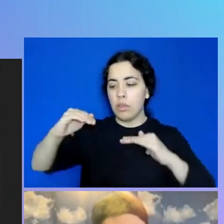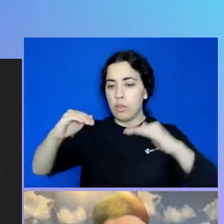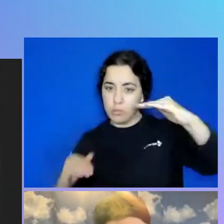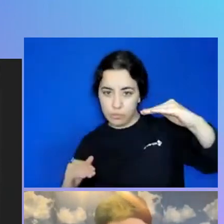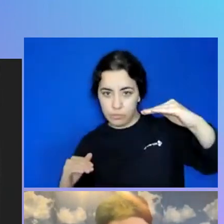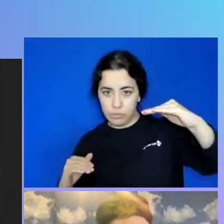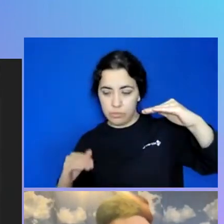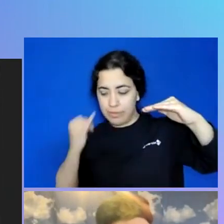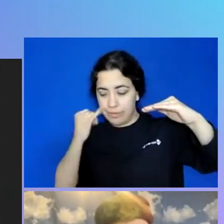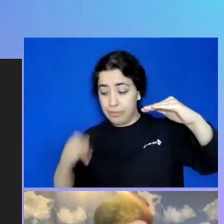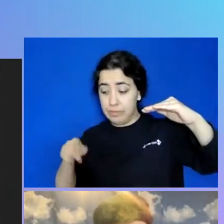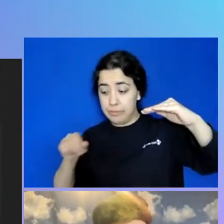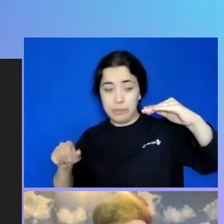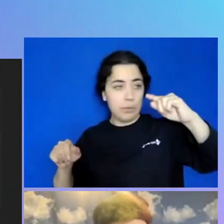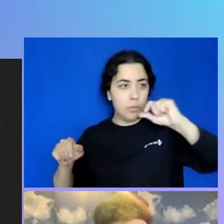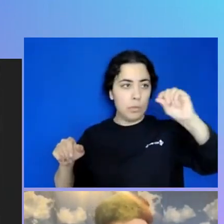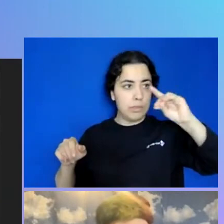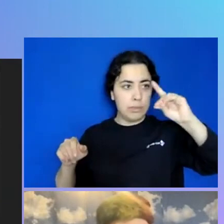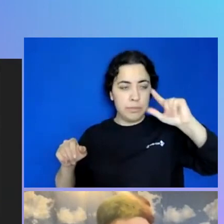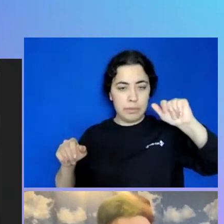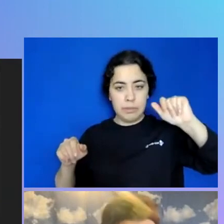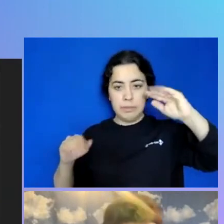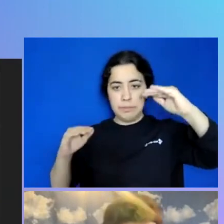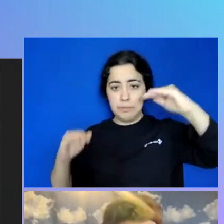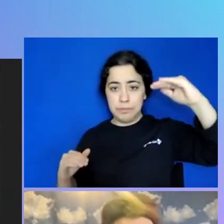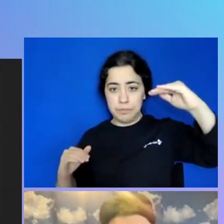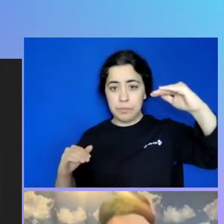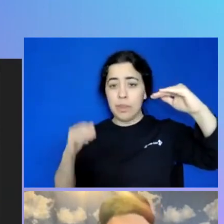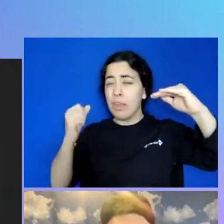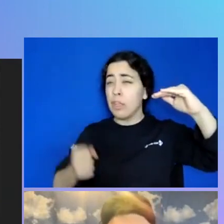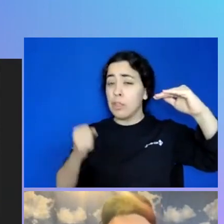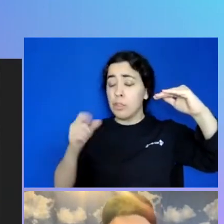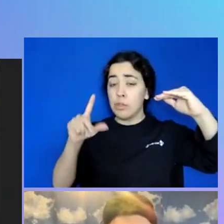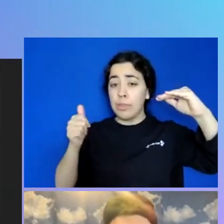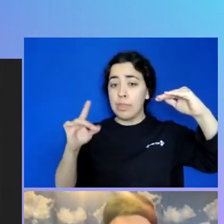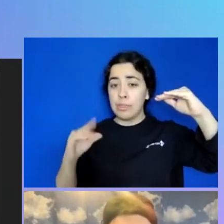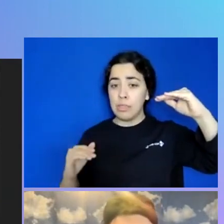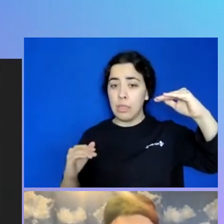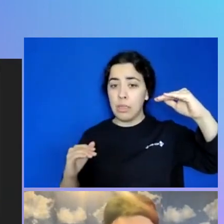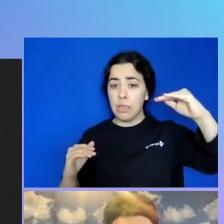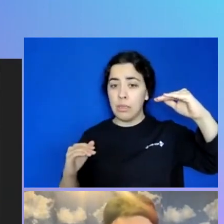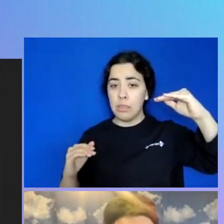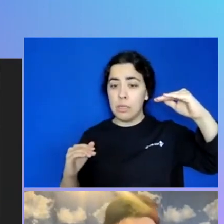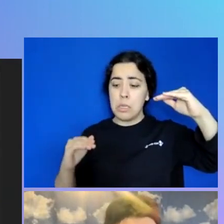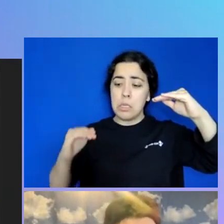4000 and $200 less on average.